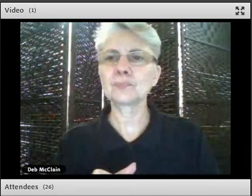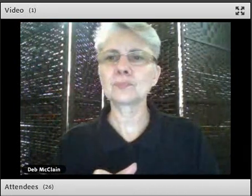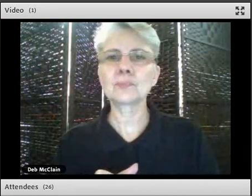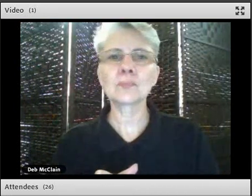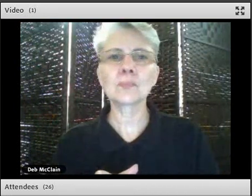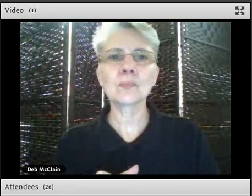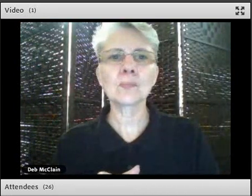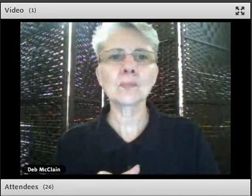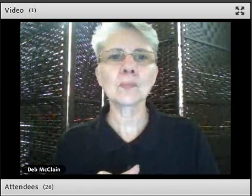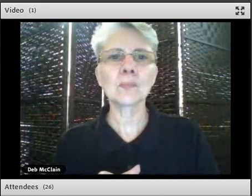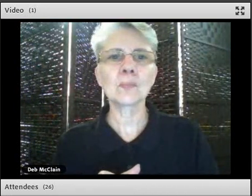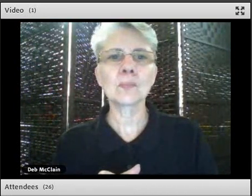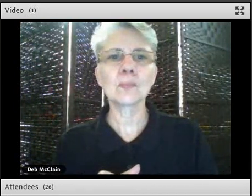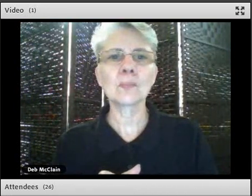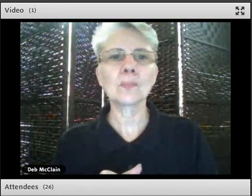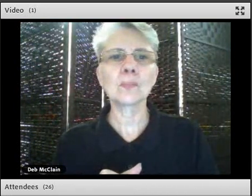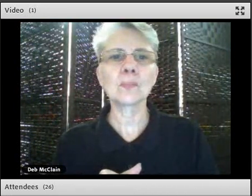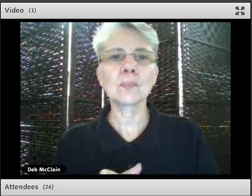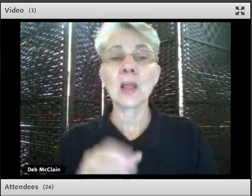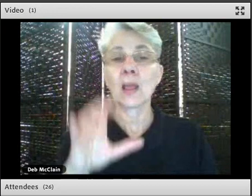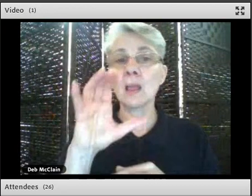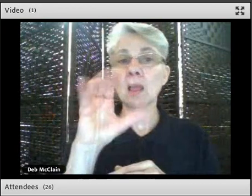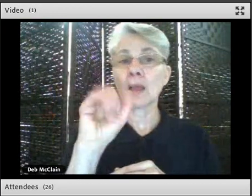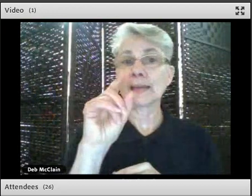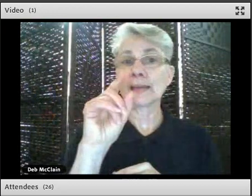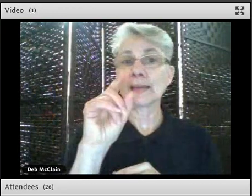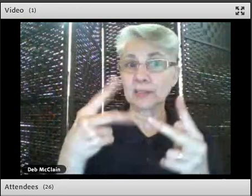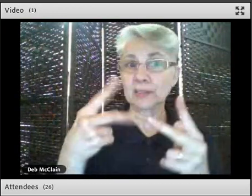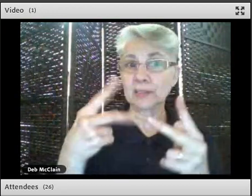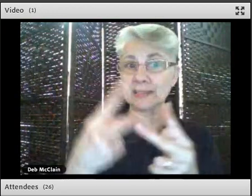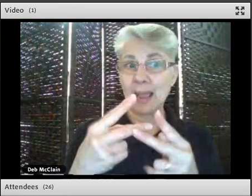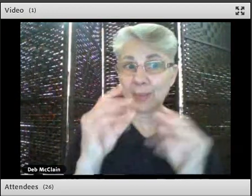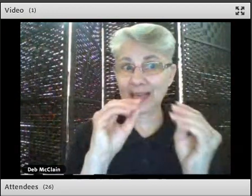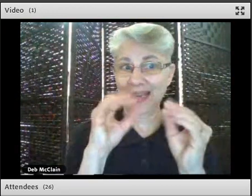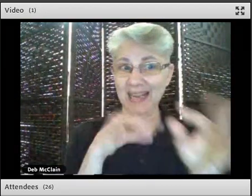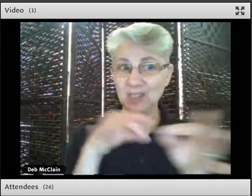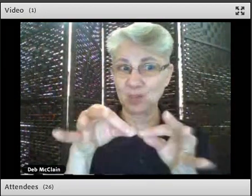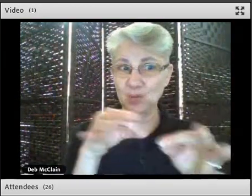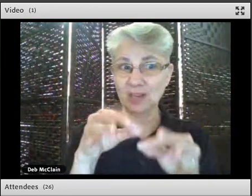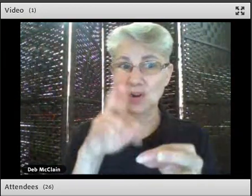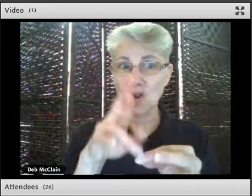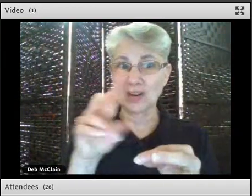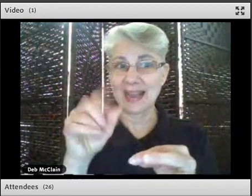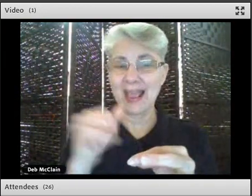has this list of approved terms for various audio carriers.